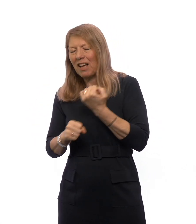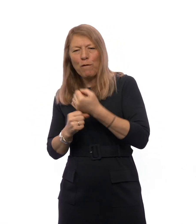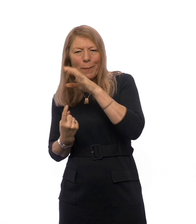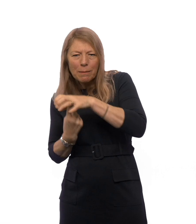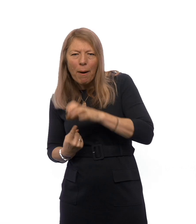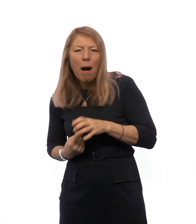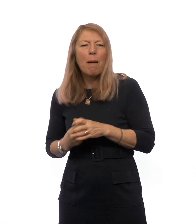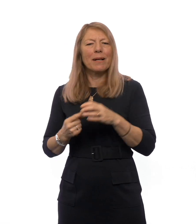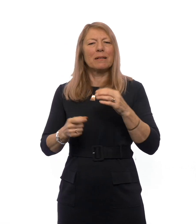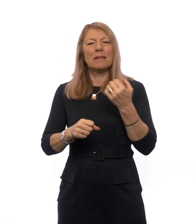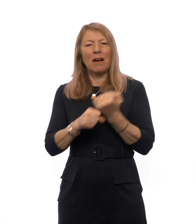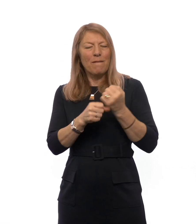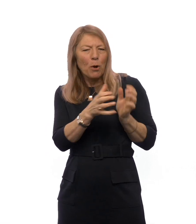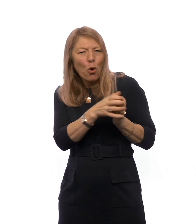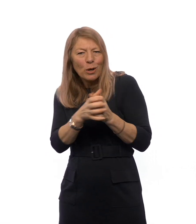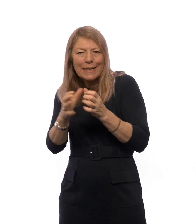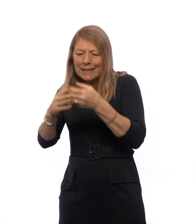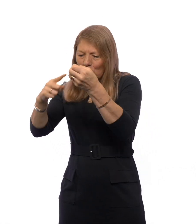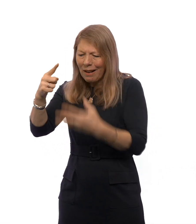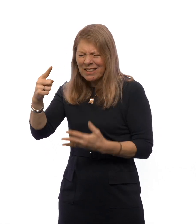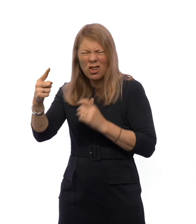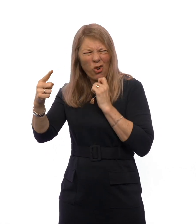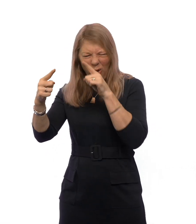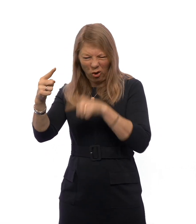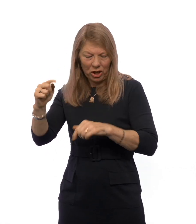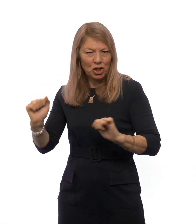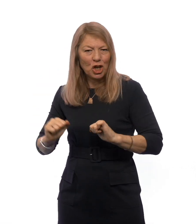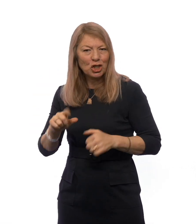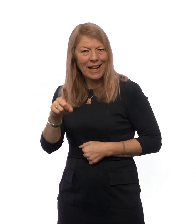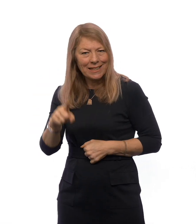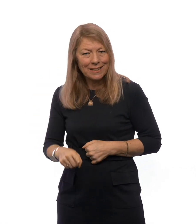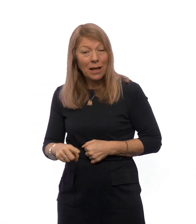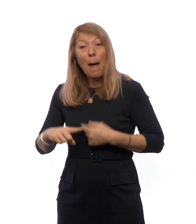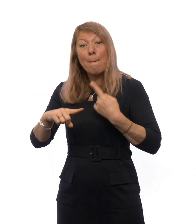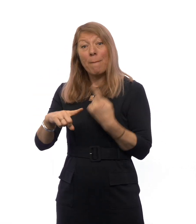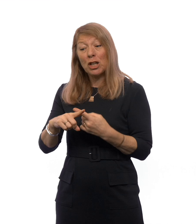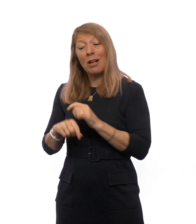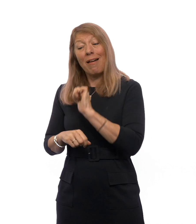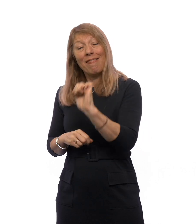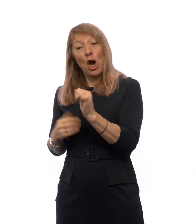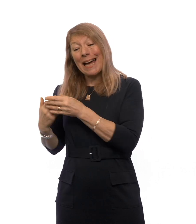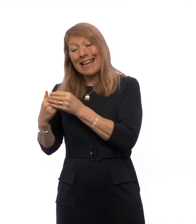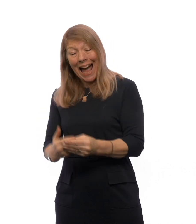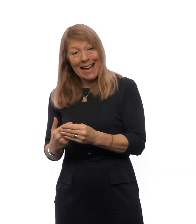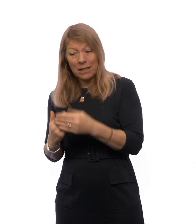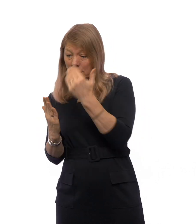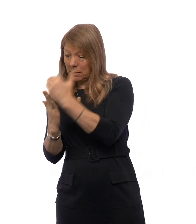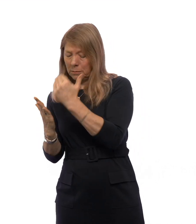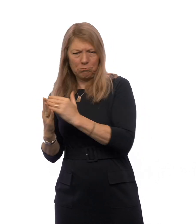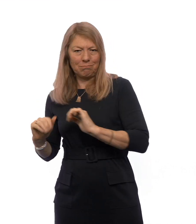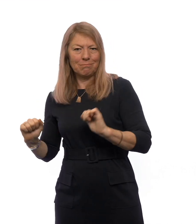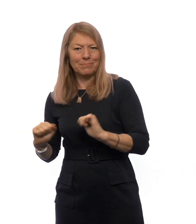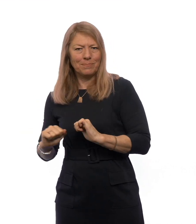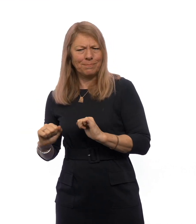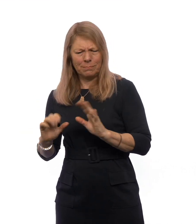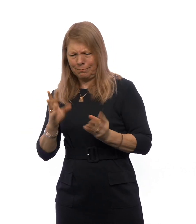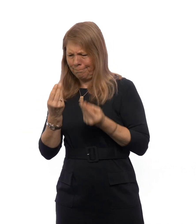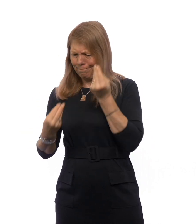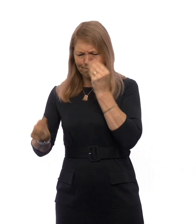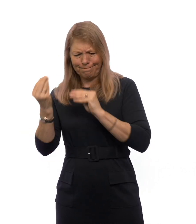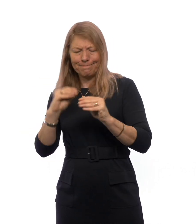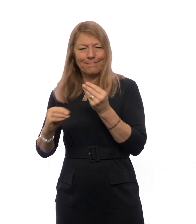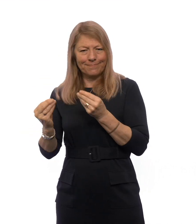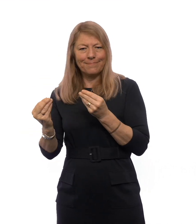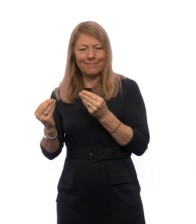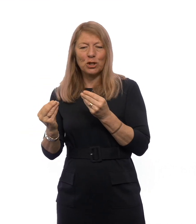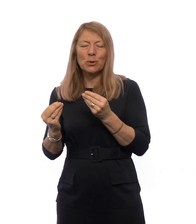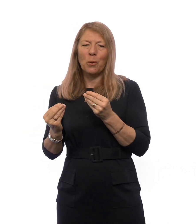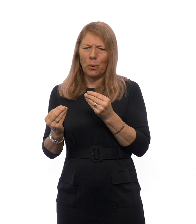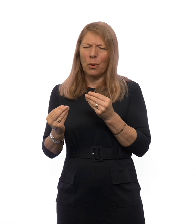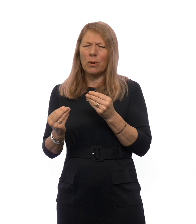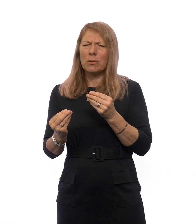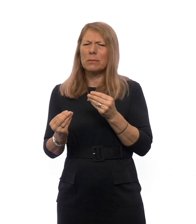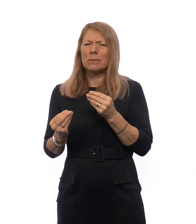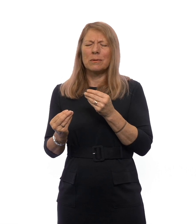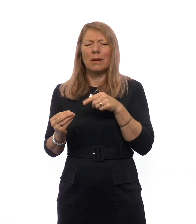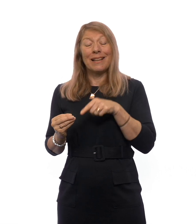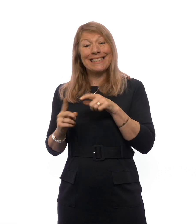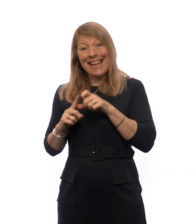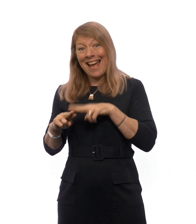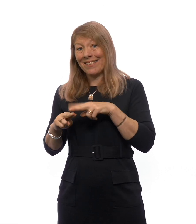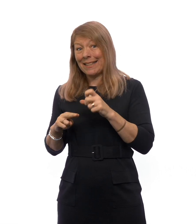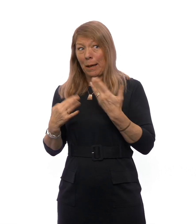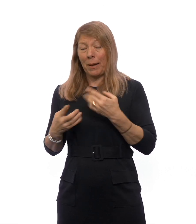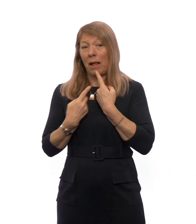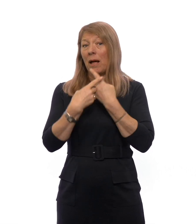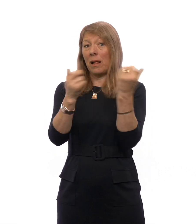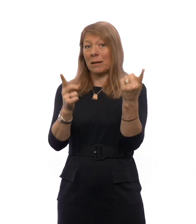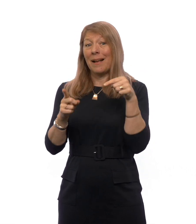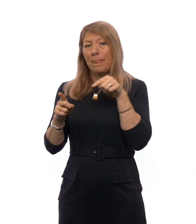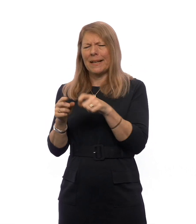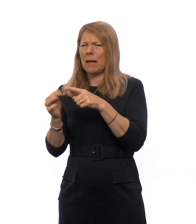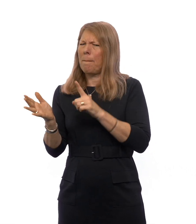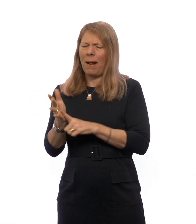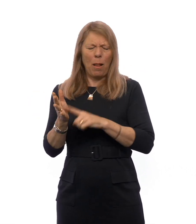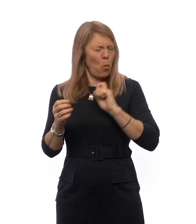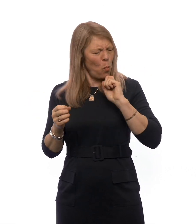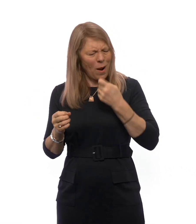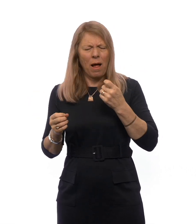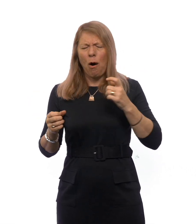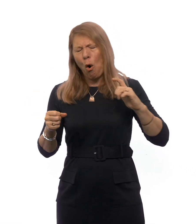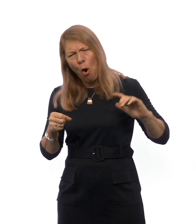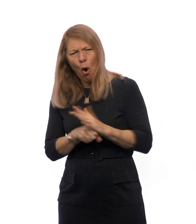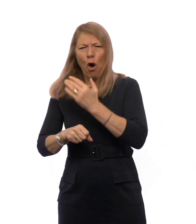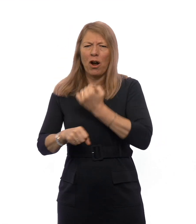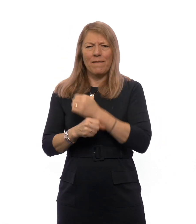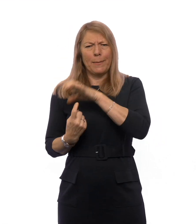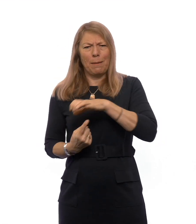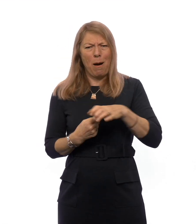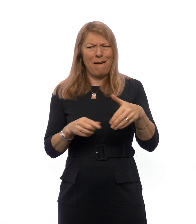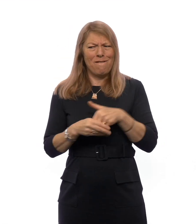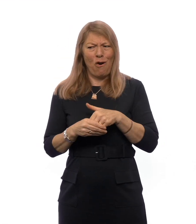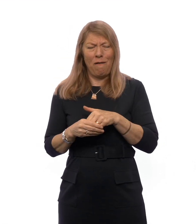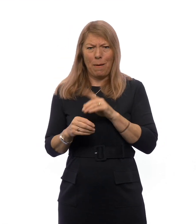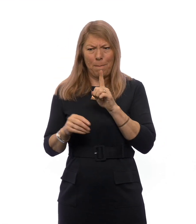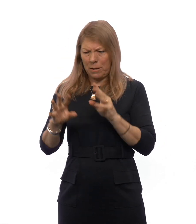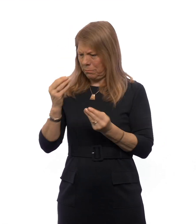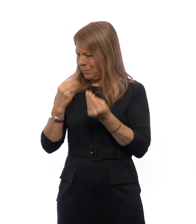suggests that the Bill will have implications across the public sector.